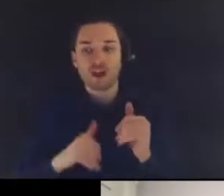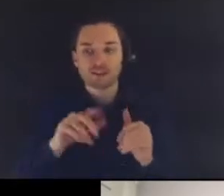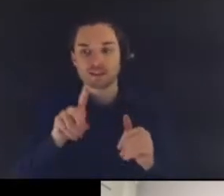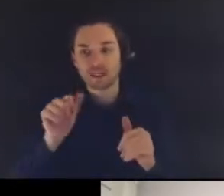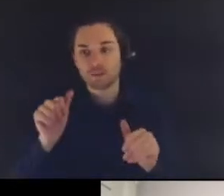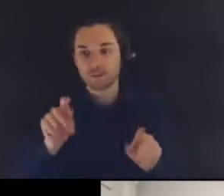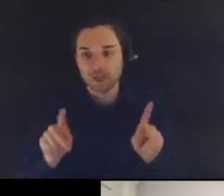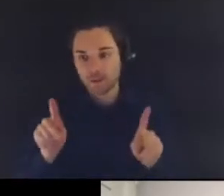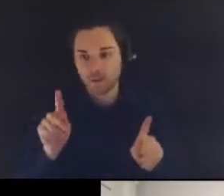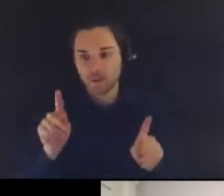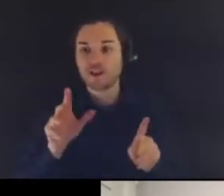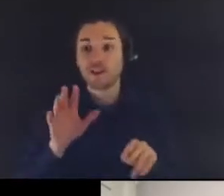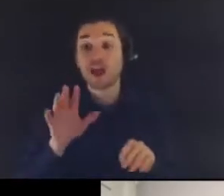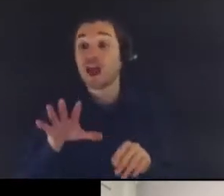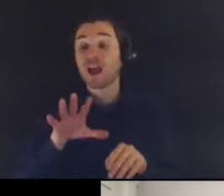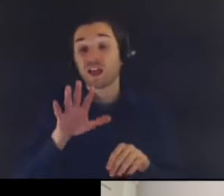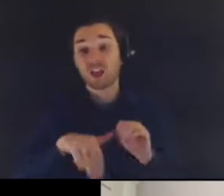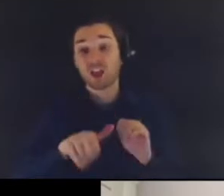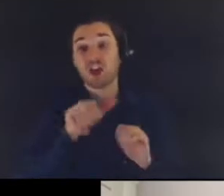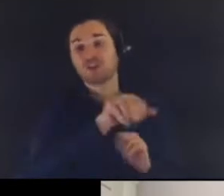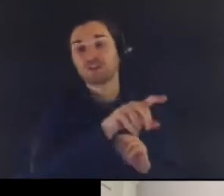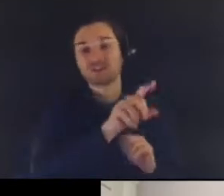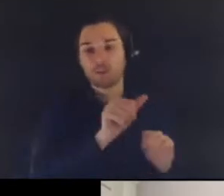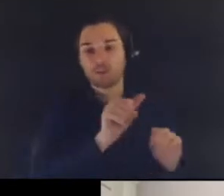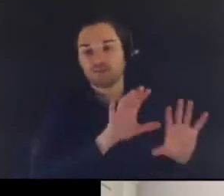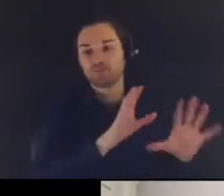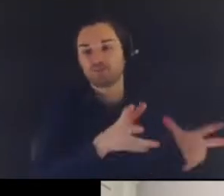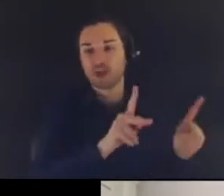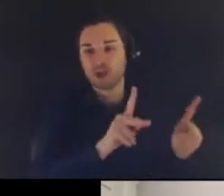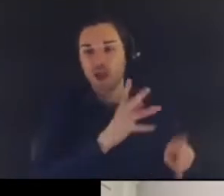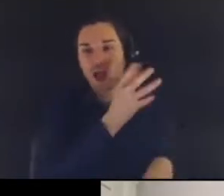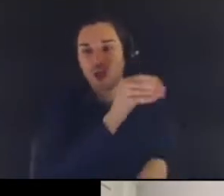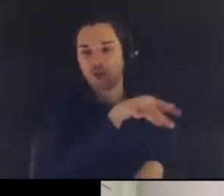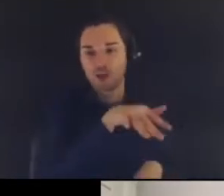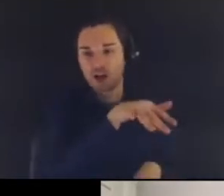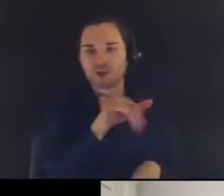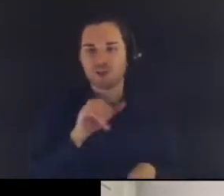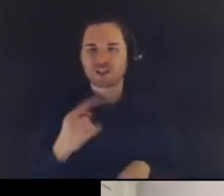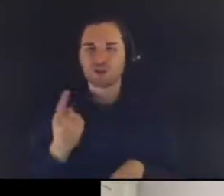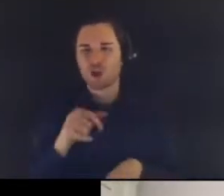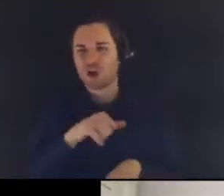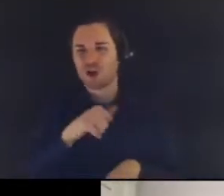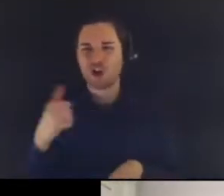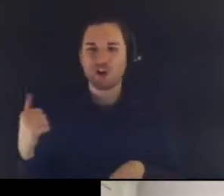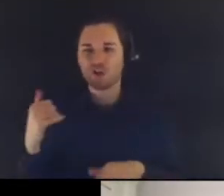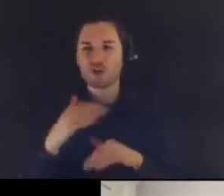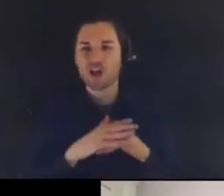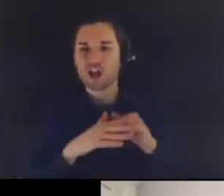So, for me, I think that is why I really want to be public about my disability. I m heavily